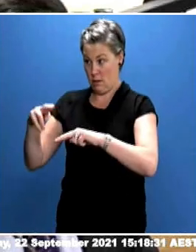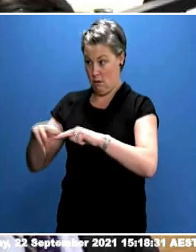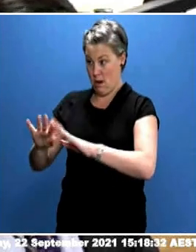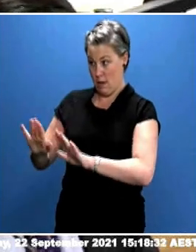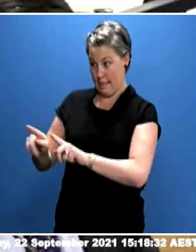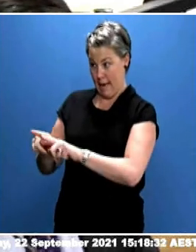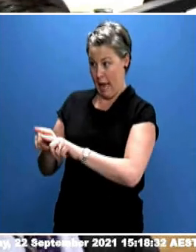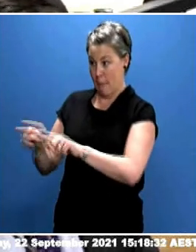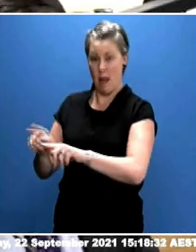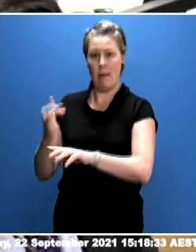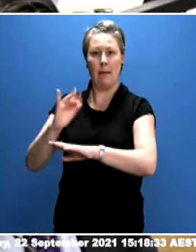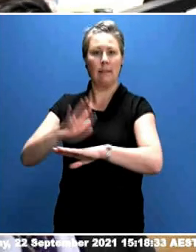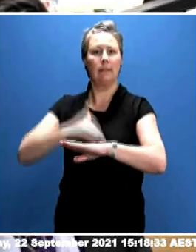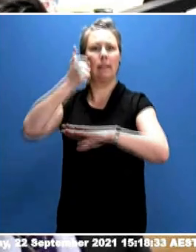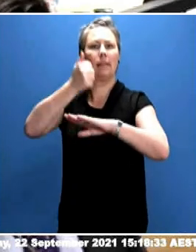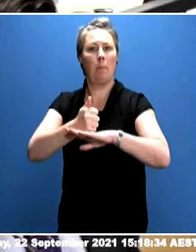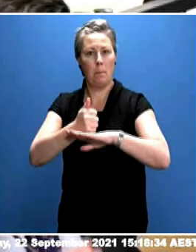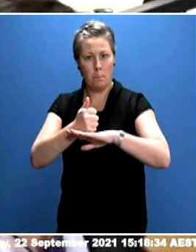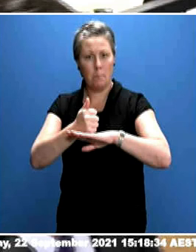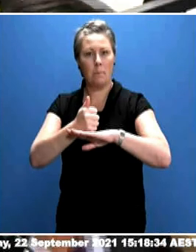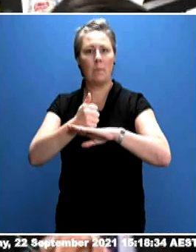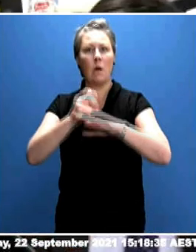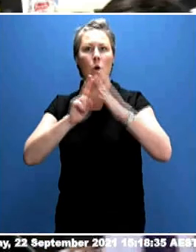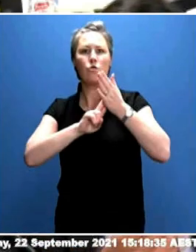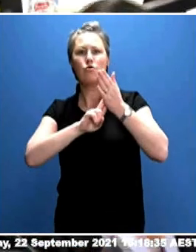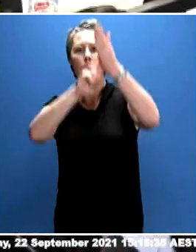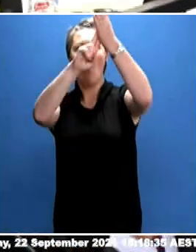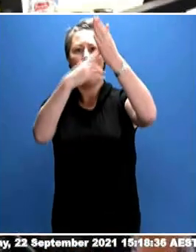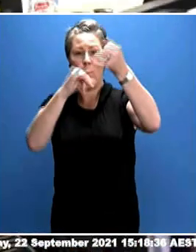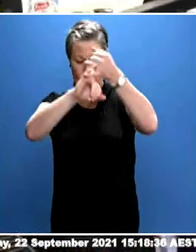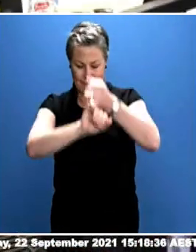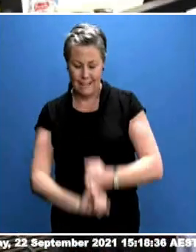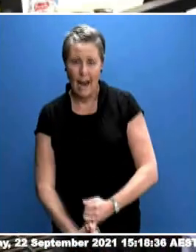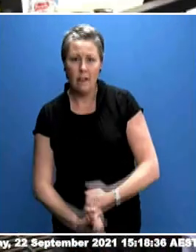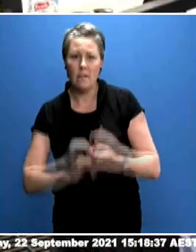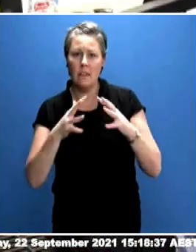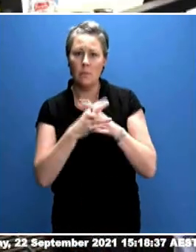established in either or both the far north or the far south of WA,